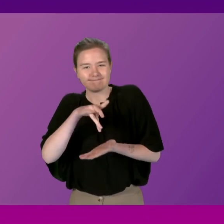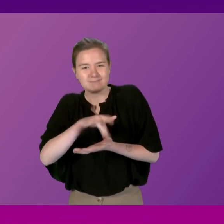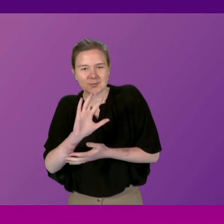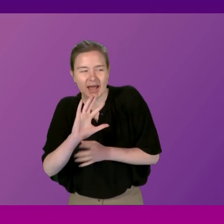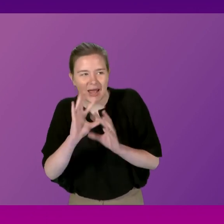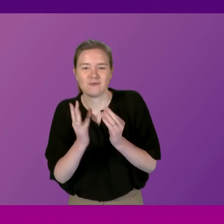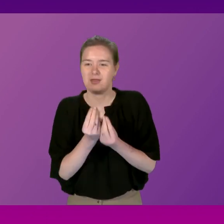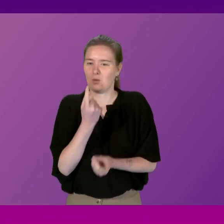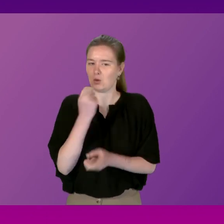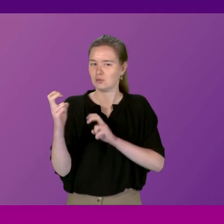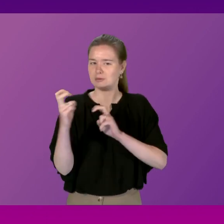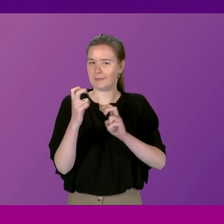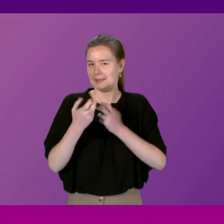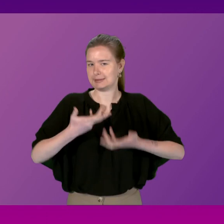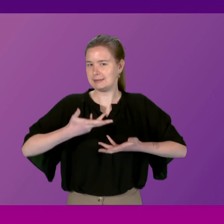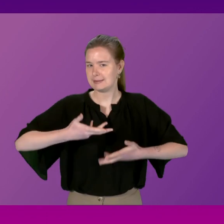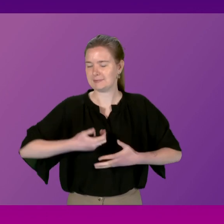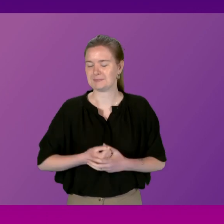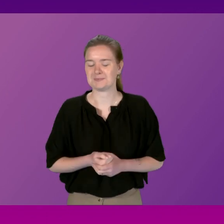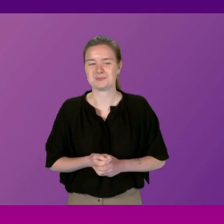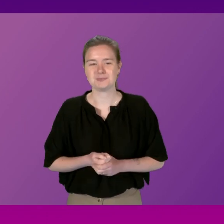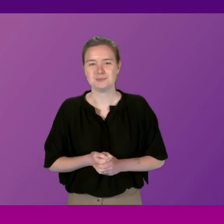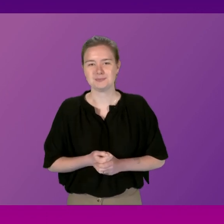we might debate today.